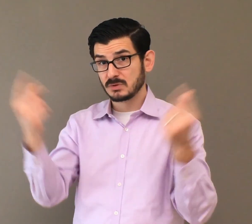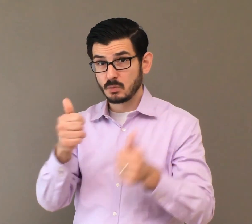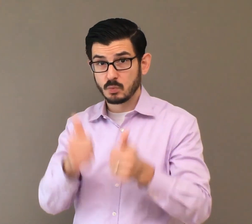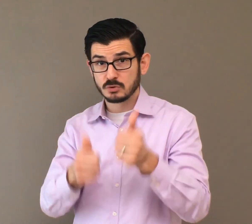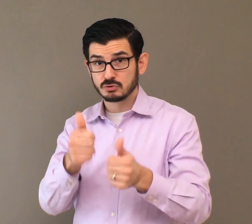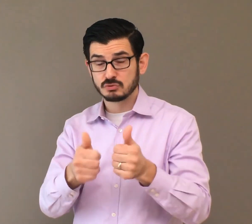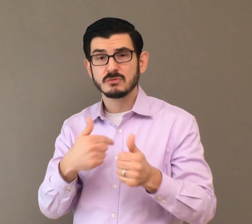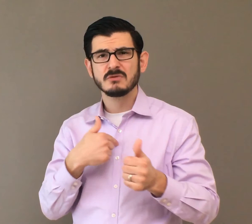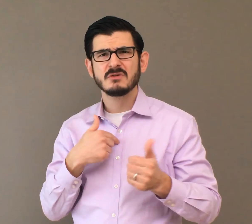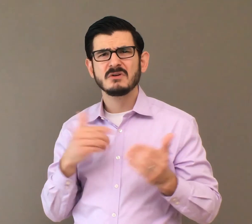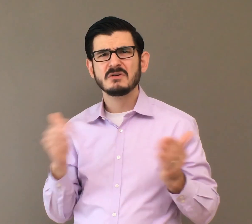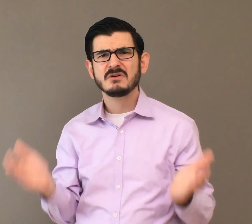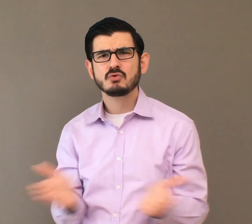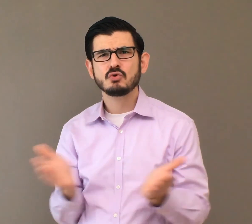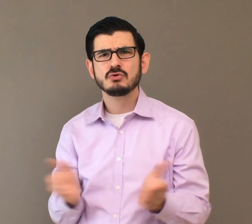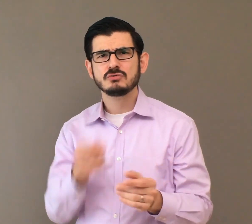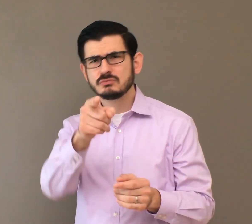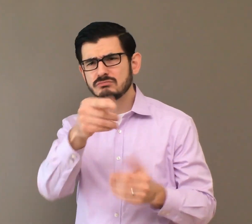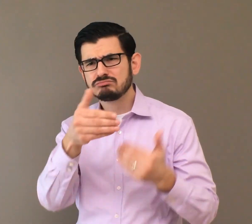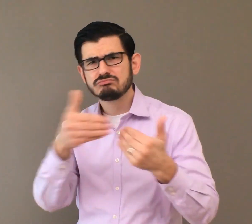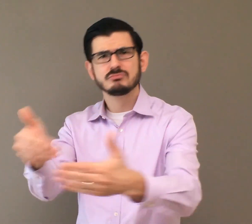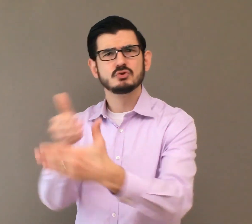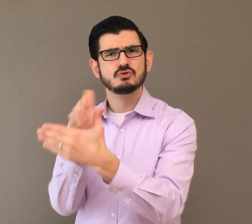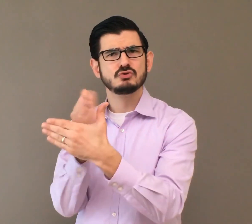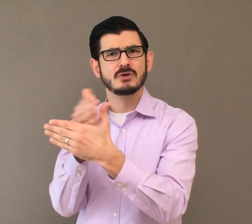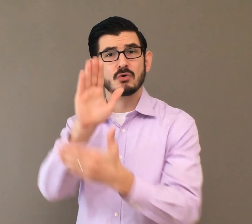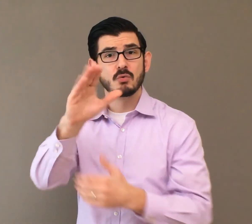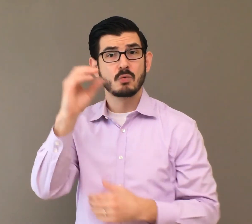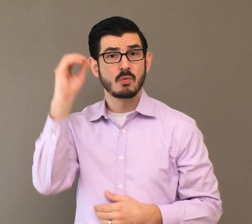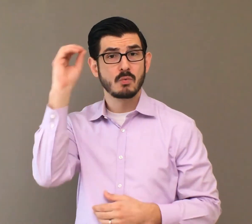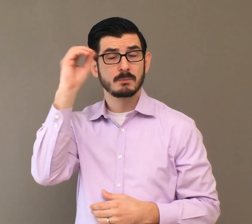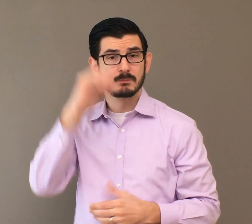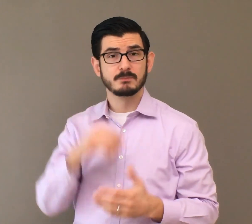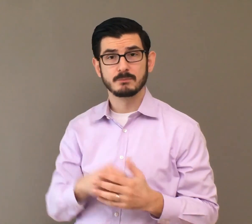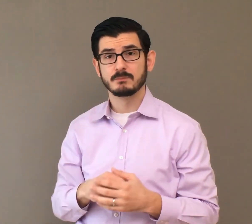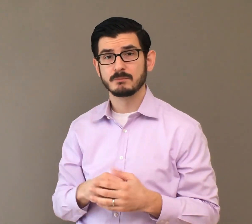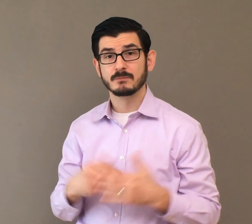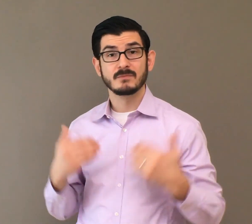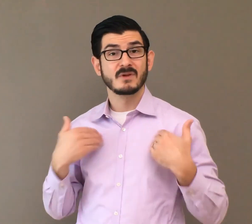Whether you agree or disagree with the new proposed rules, I encourage you to share your